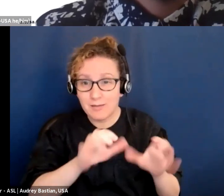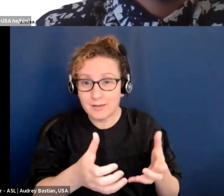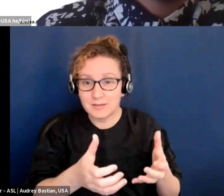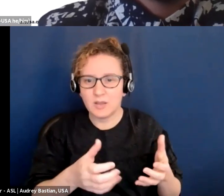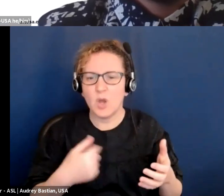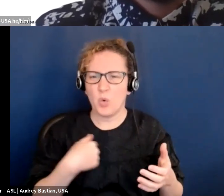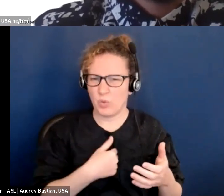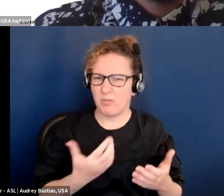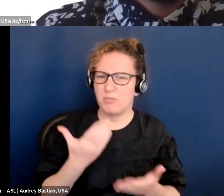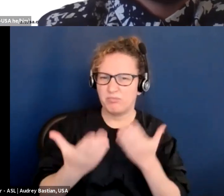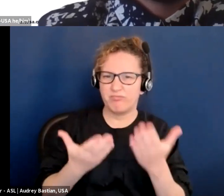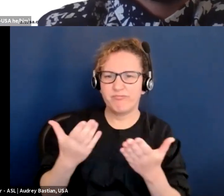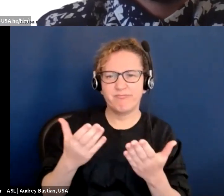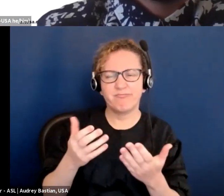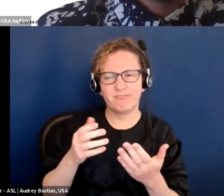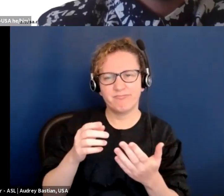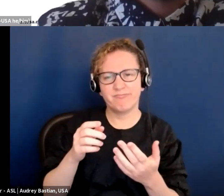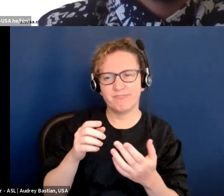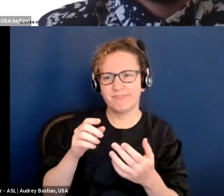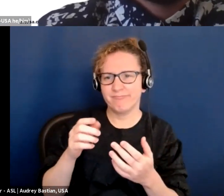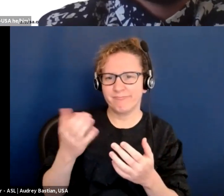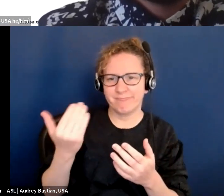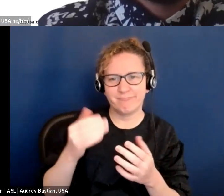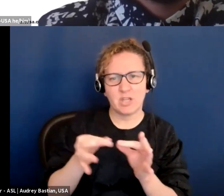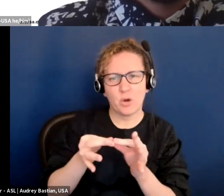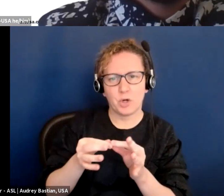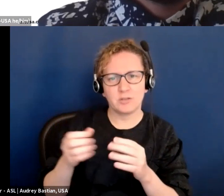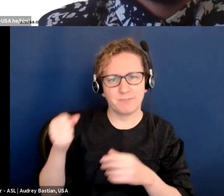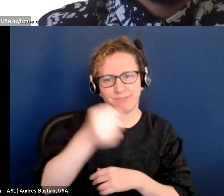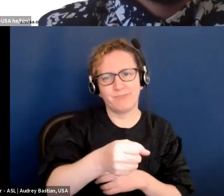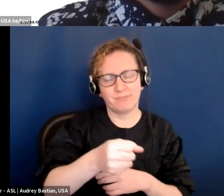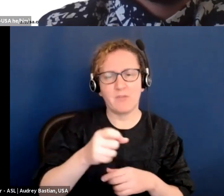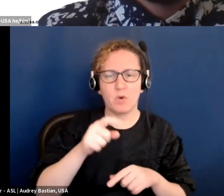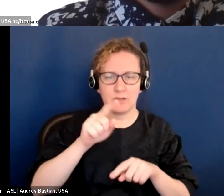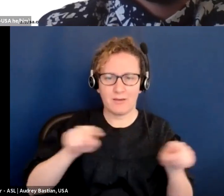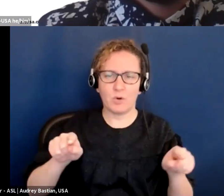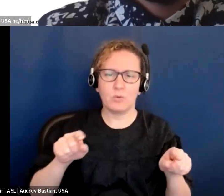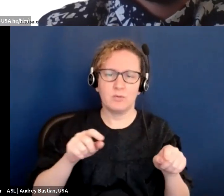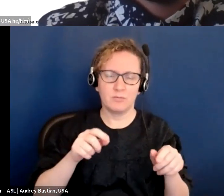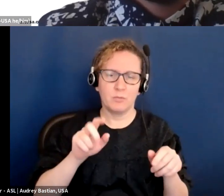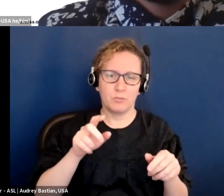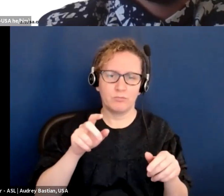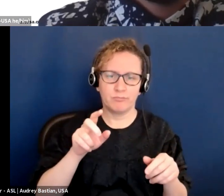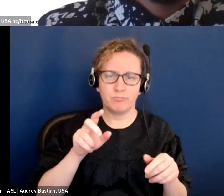nature for several different types. We work with the on site staff for the emotional